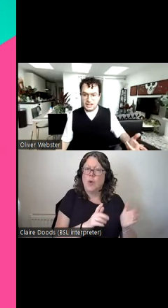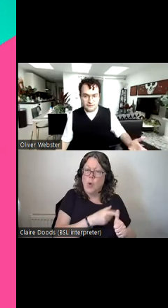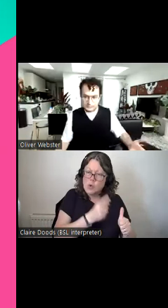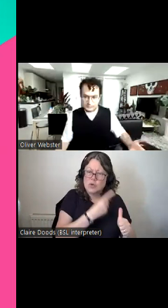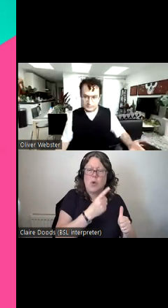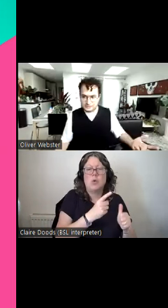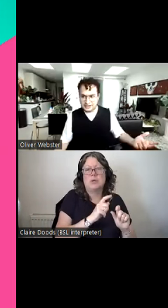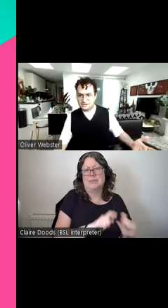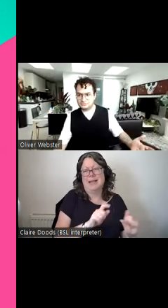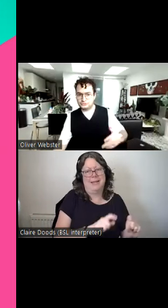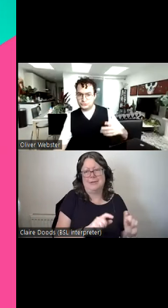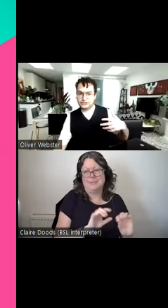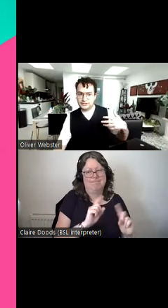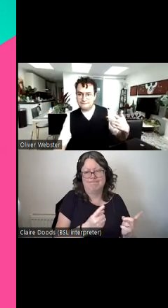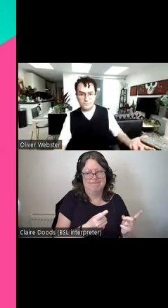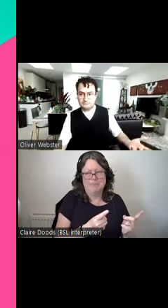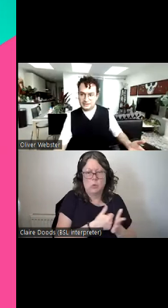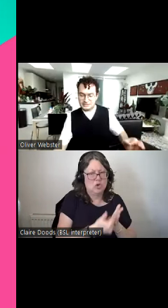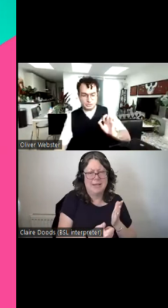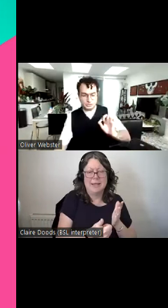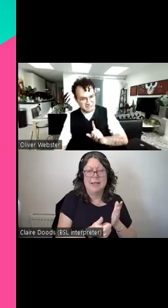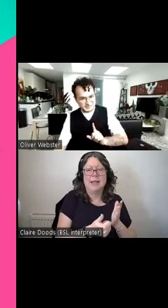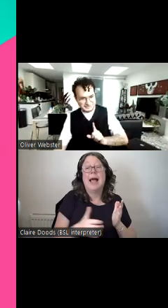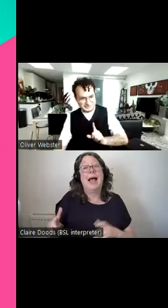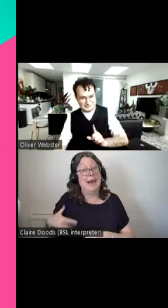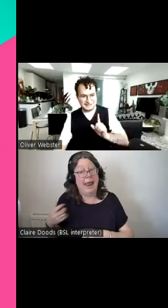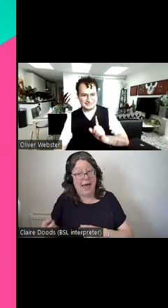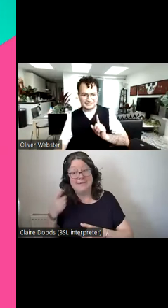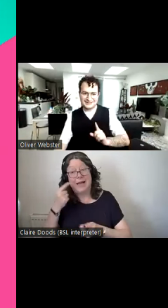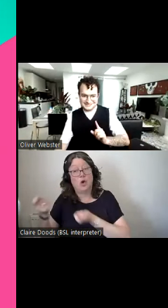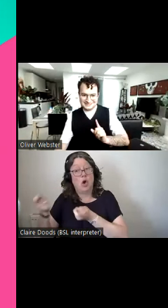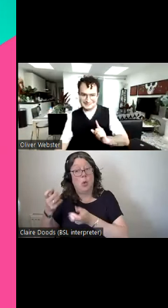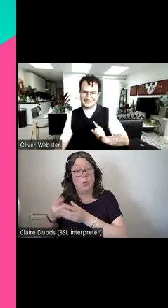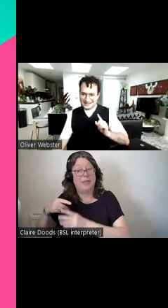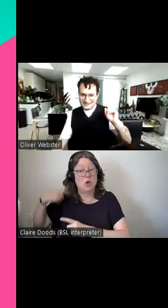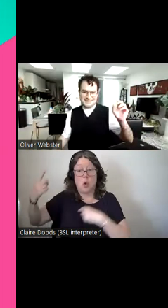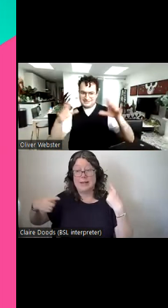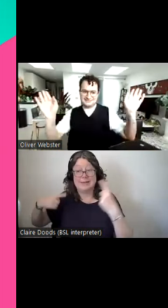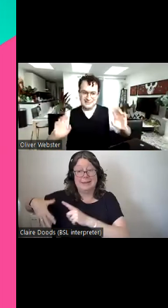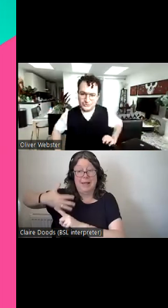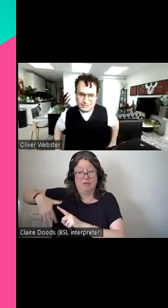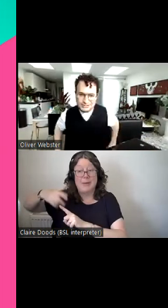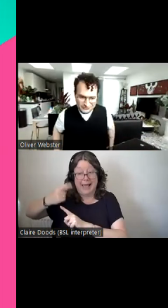Live subtitles can handle noisier environments better, but not perfectly. That is not license to just give a noisy audio feed.